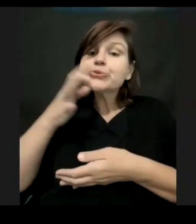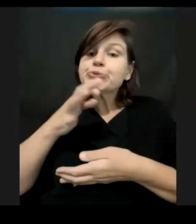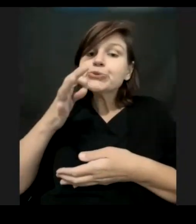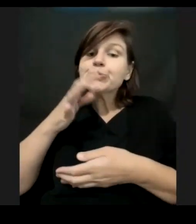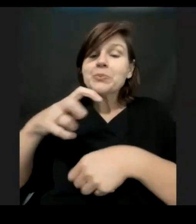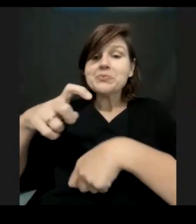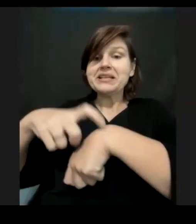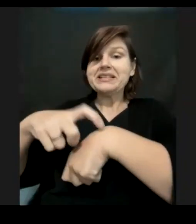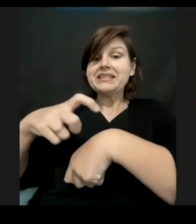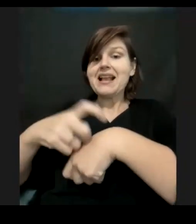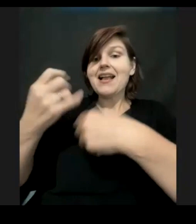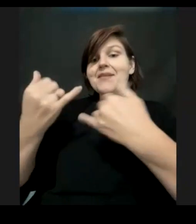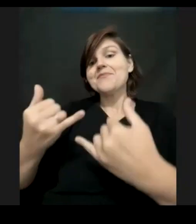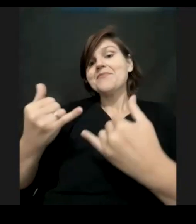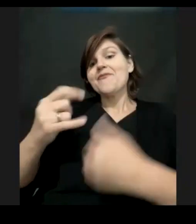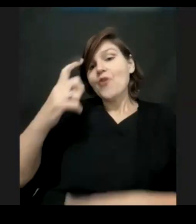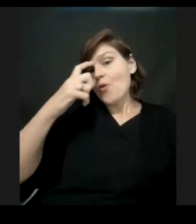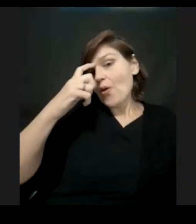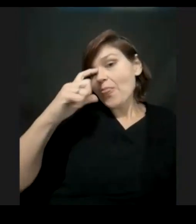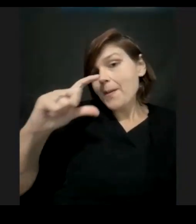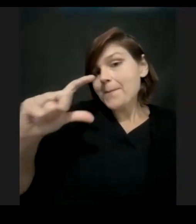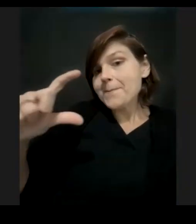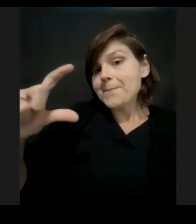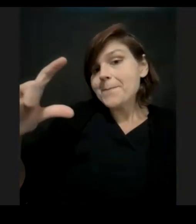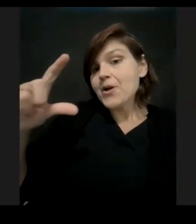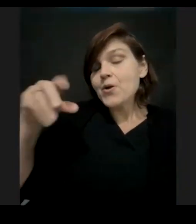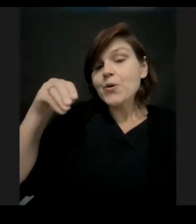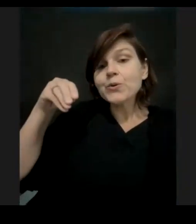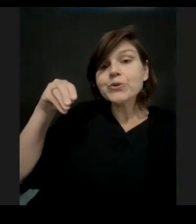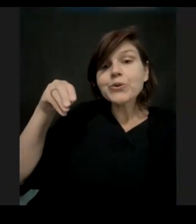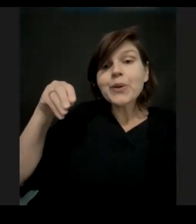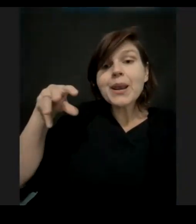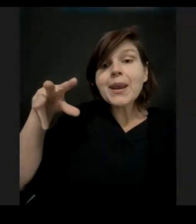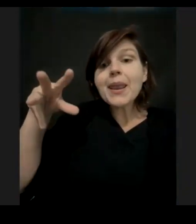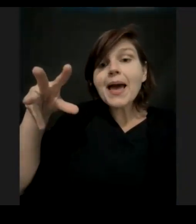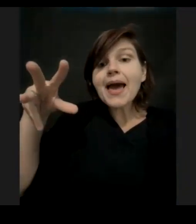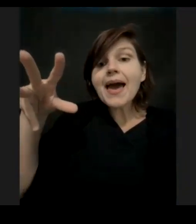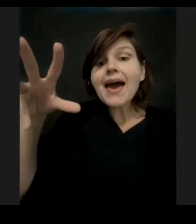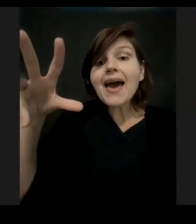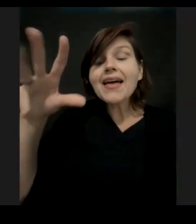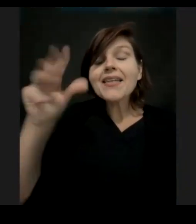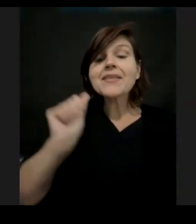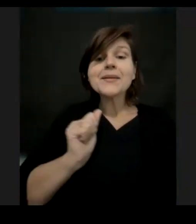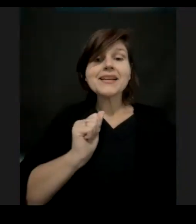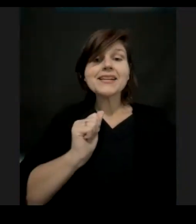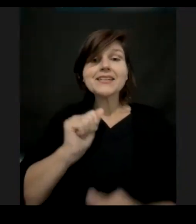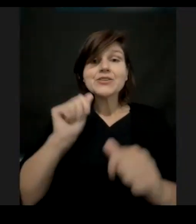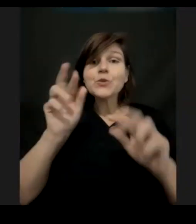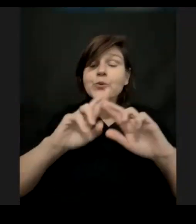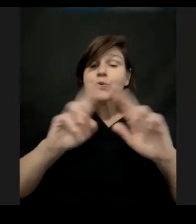to light the Milky Way! ∂ ∂ Everybody get ready to wave goodbye to Little Marvin.